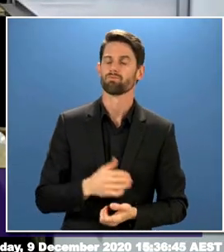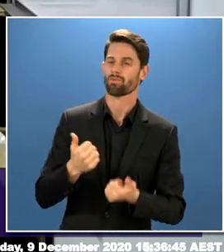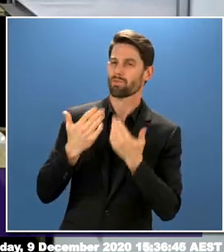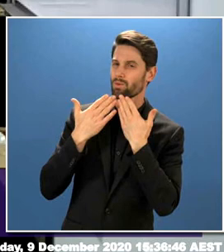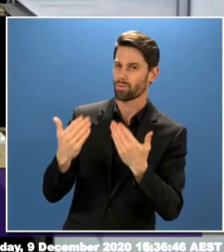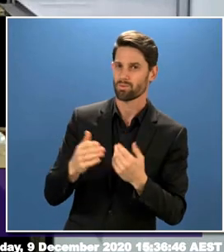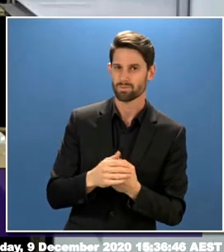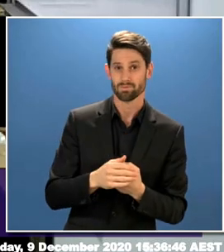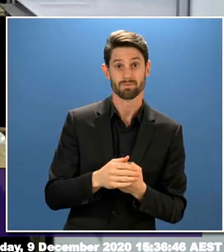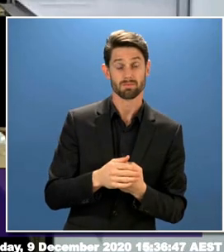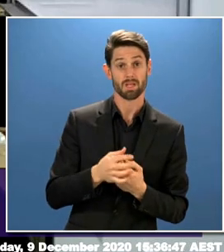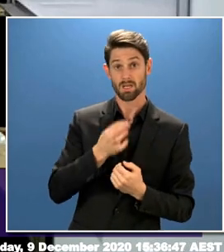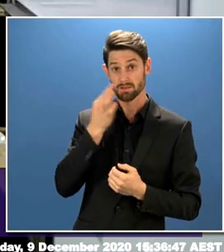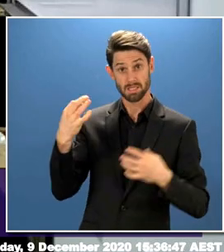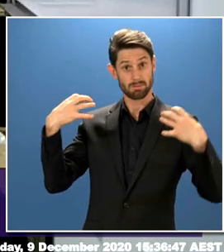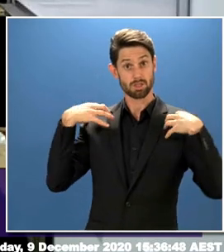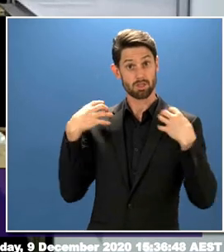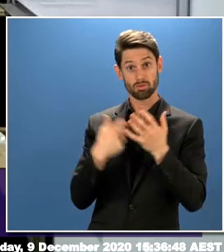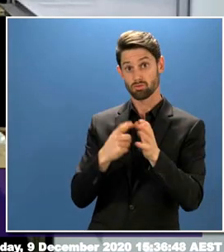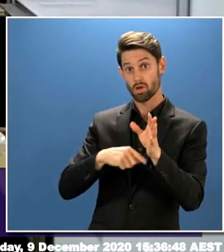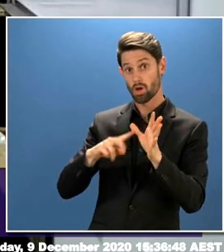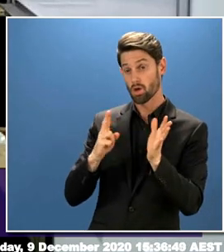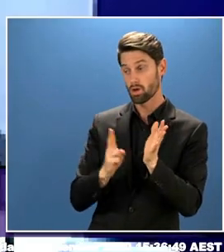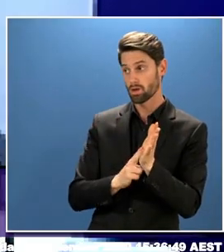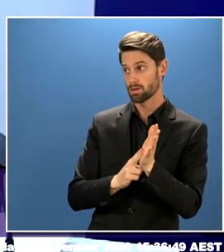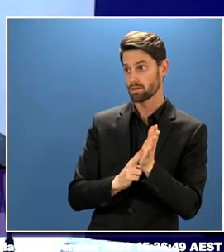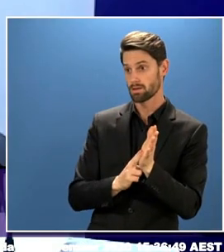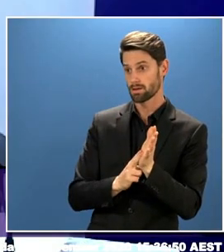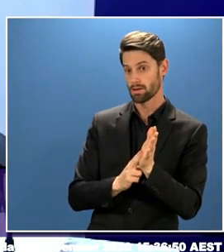Commissioner Ryan? I have many questions but today is not the time to ask,